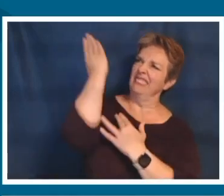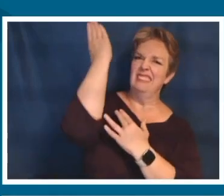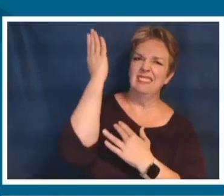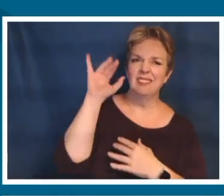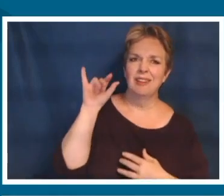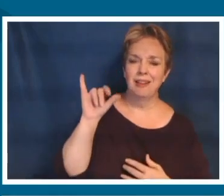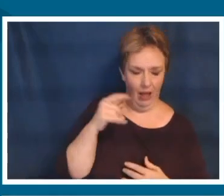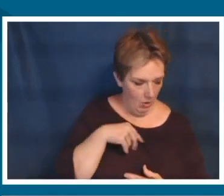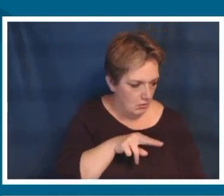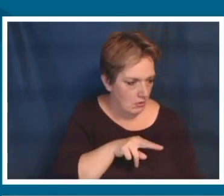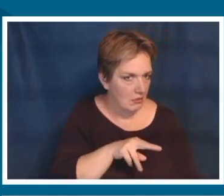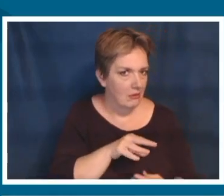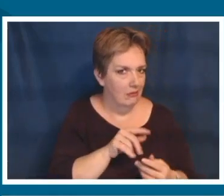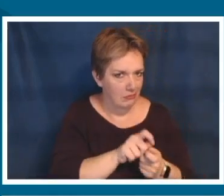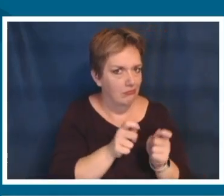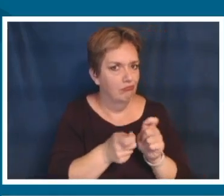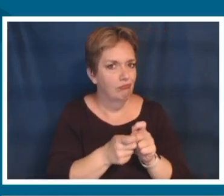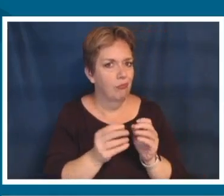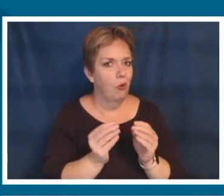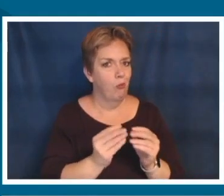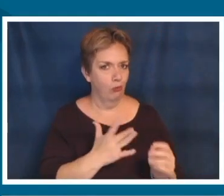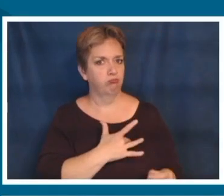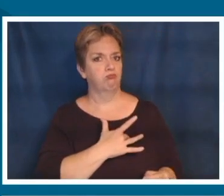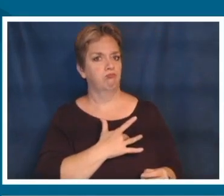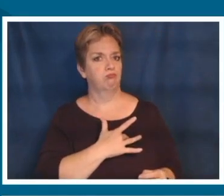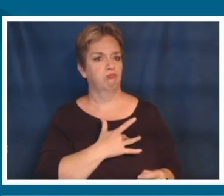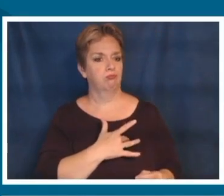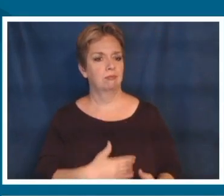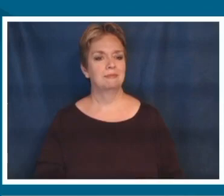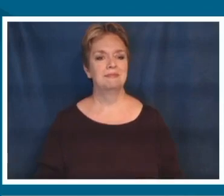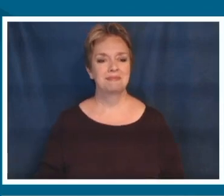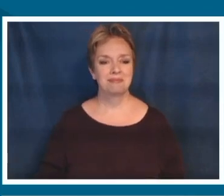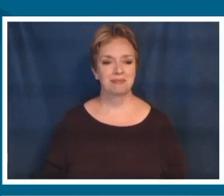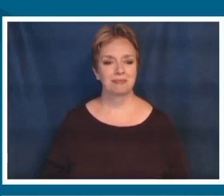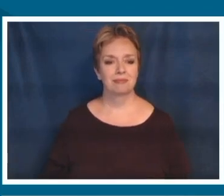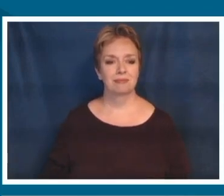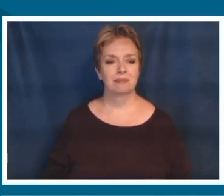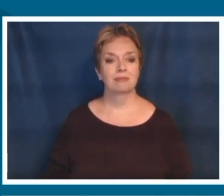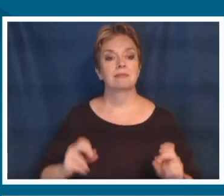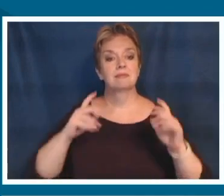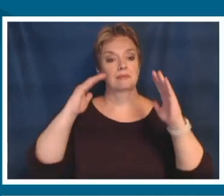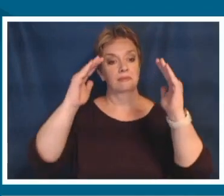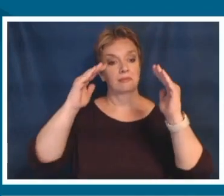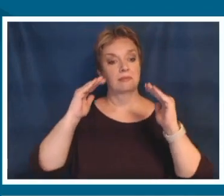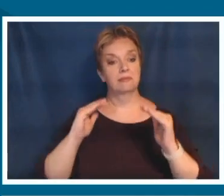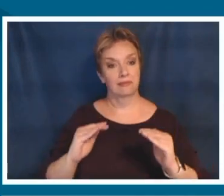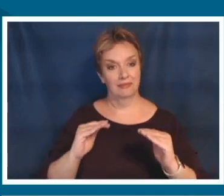um so speaking of invisible stories